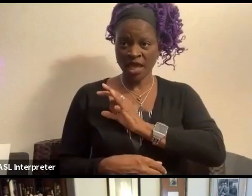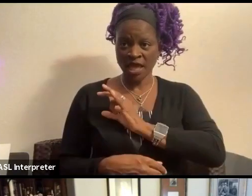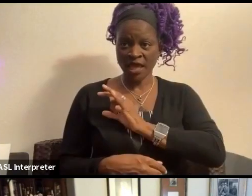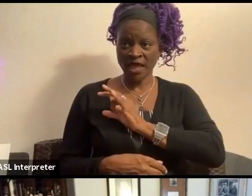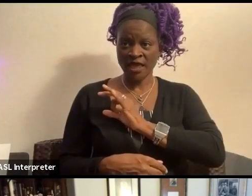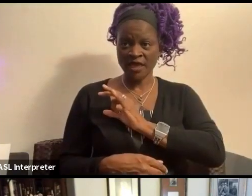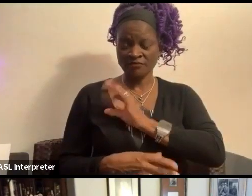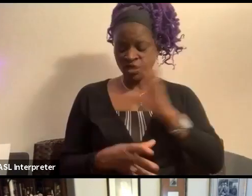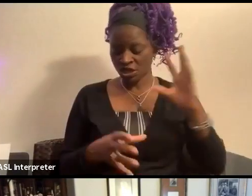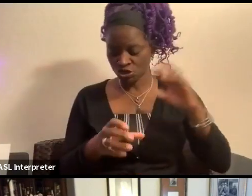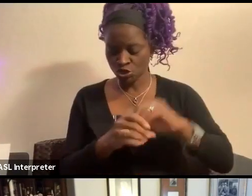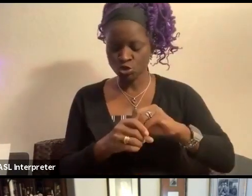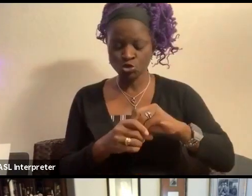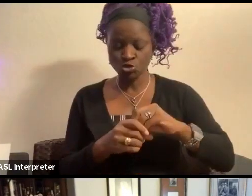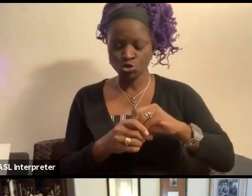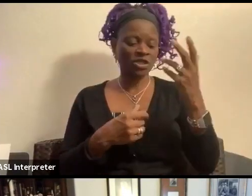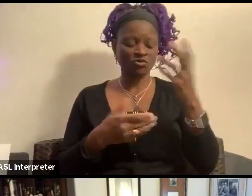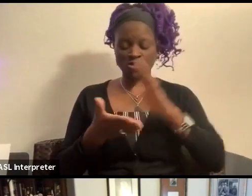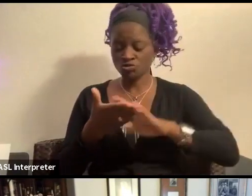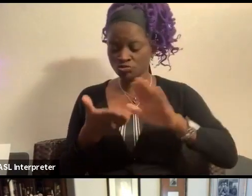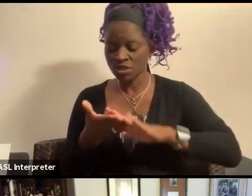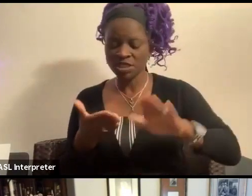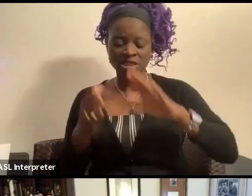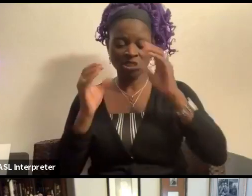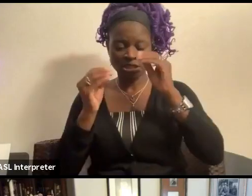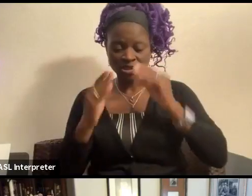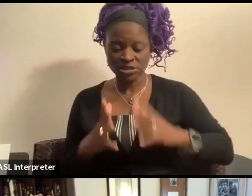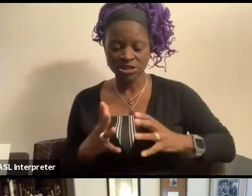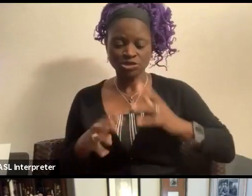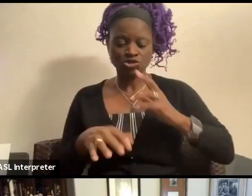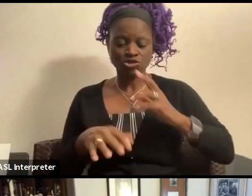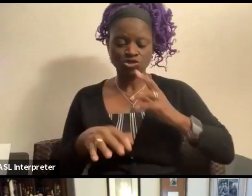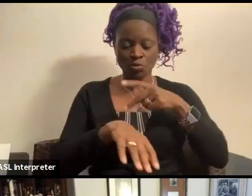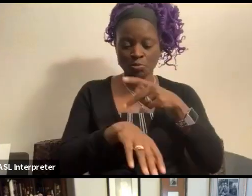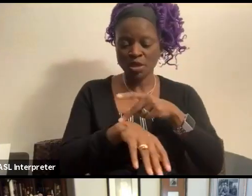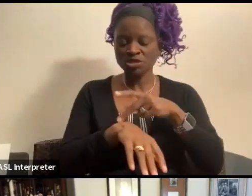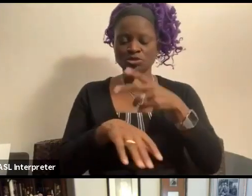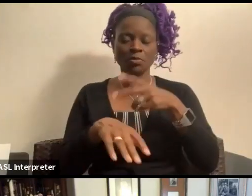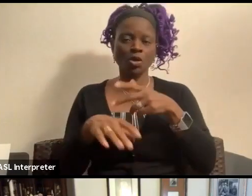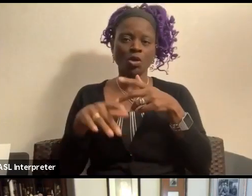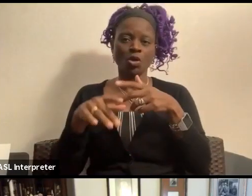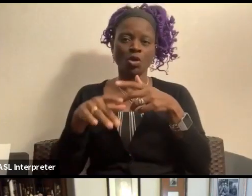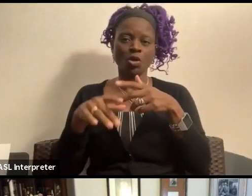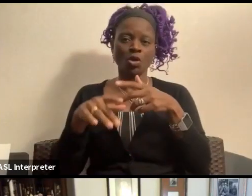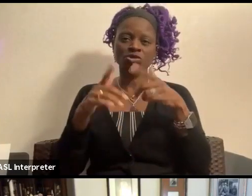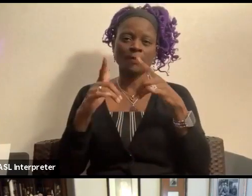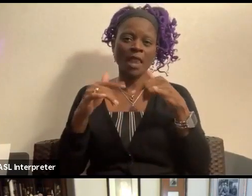custodians, secretaries, teachers, principals, everyone so that they feel safe.